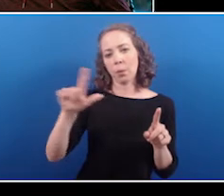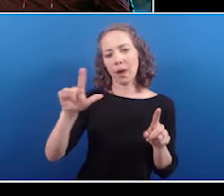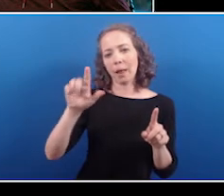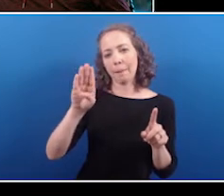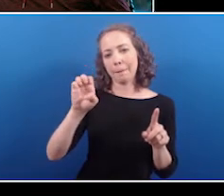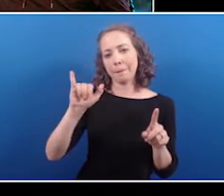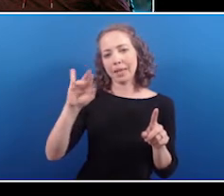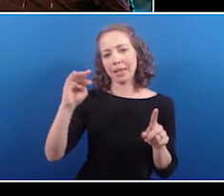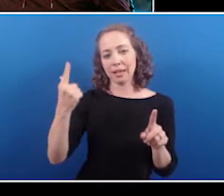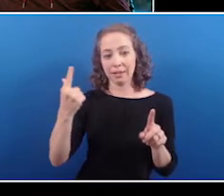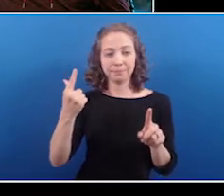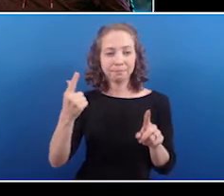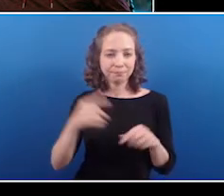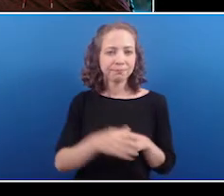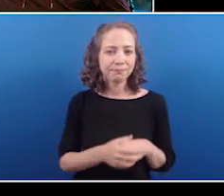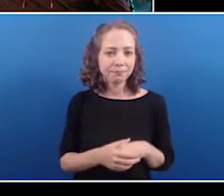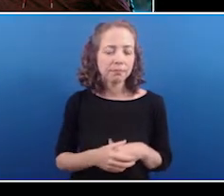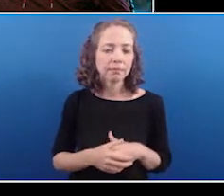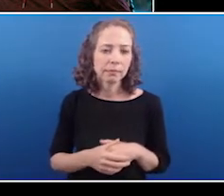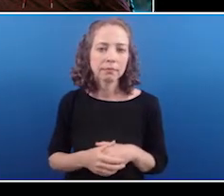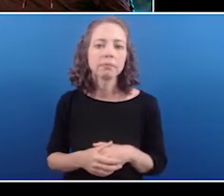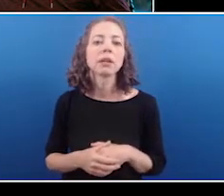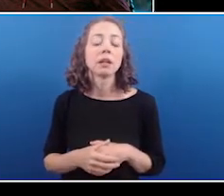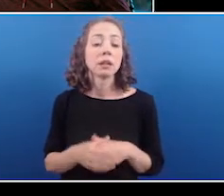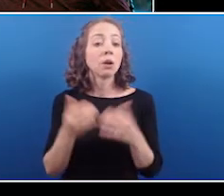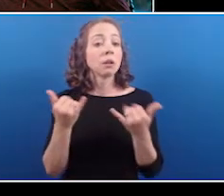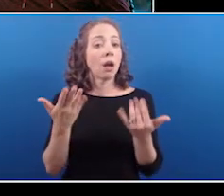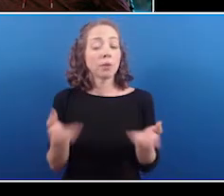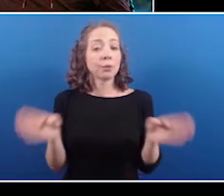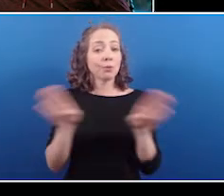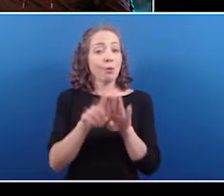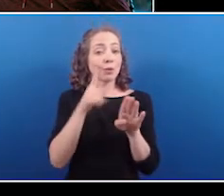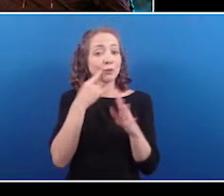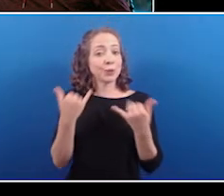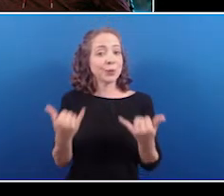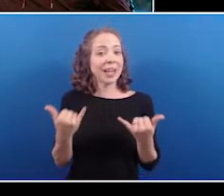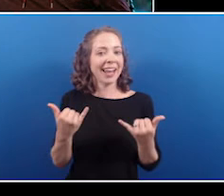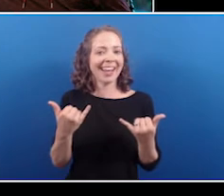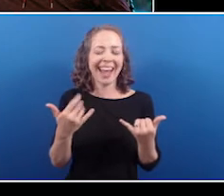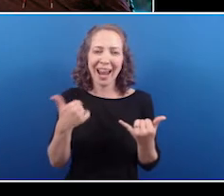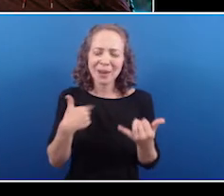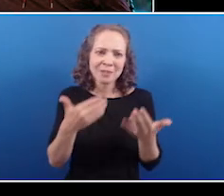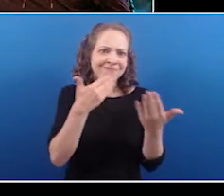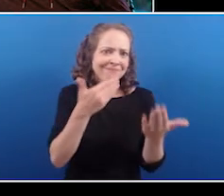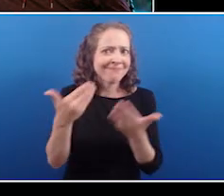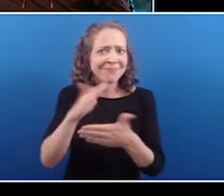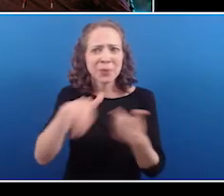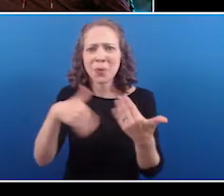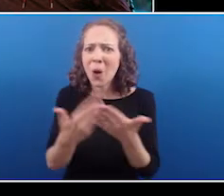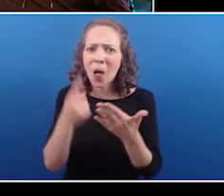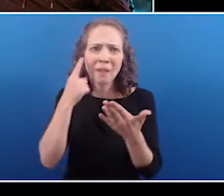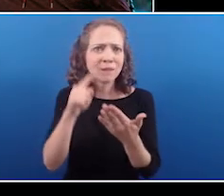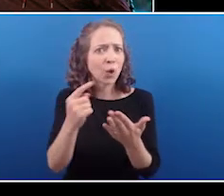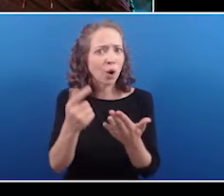And with that, I would just like to close us out for the day and I would like to acknowledge everyone and thank you all for tuning in and listening.